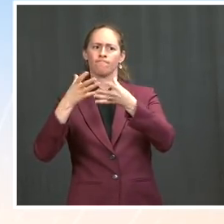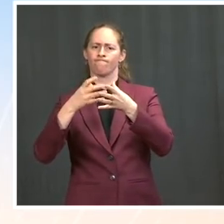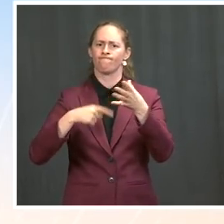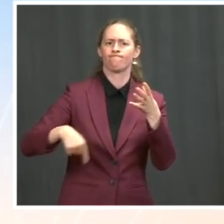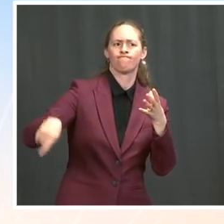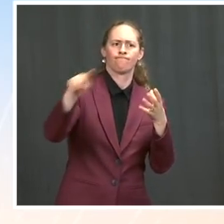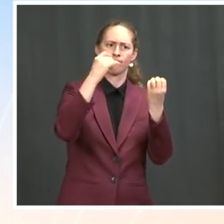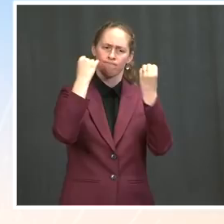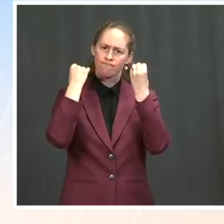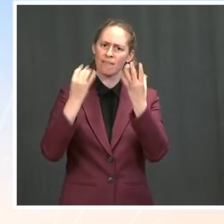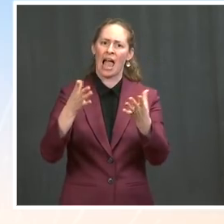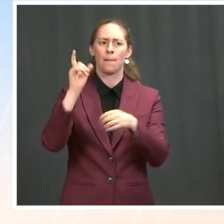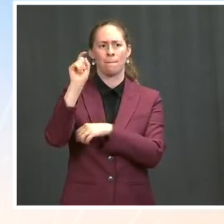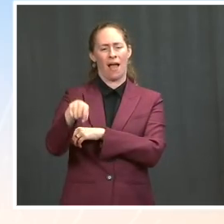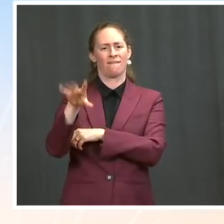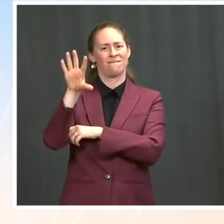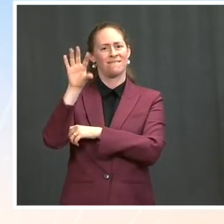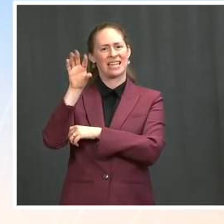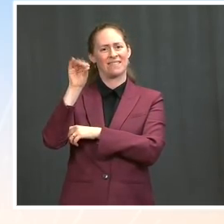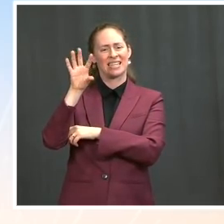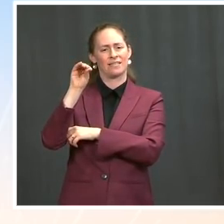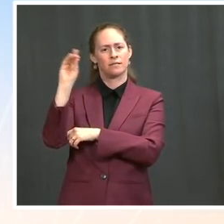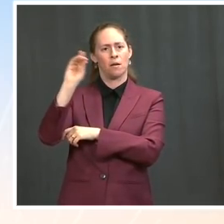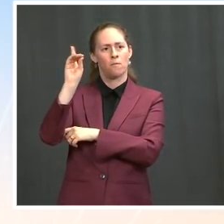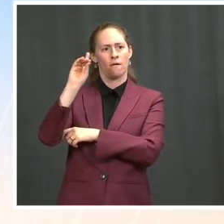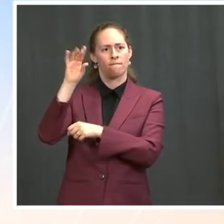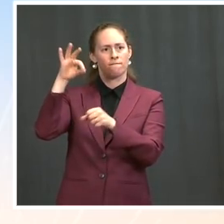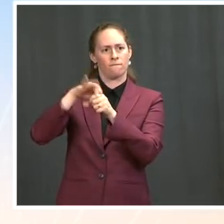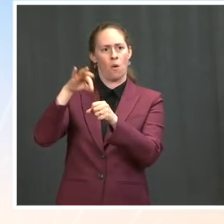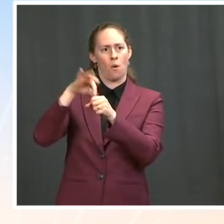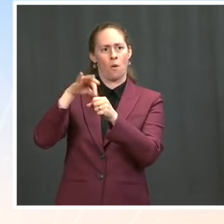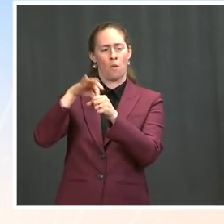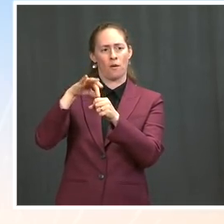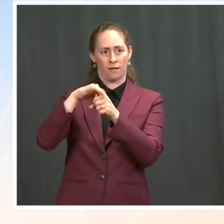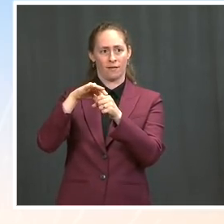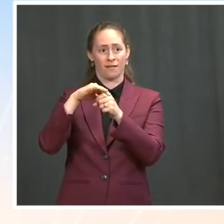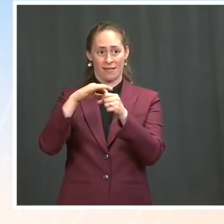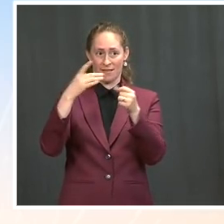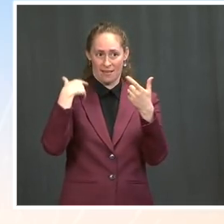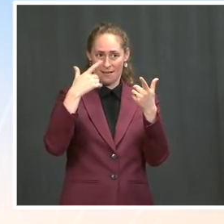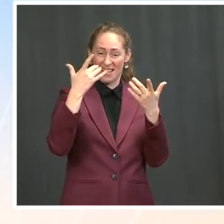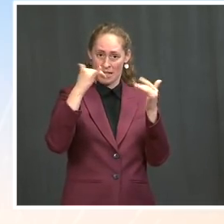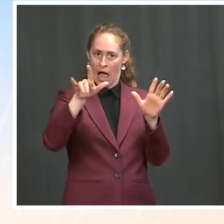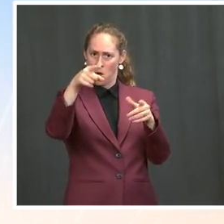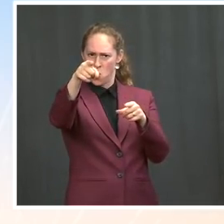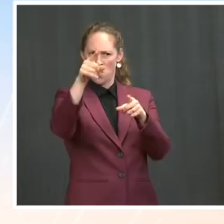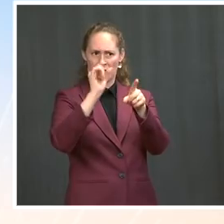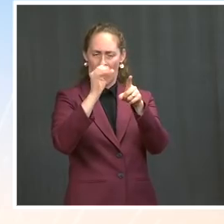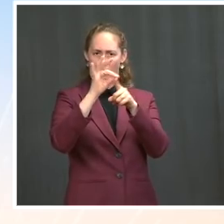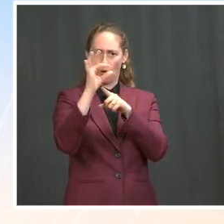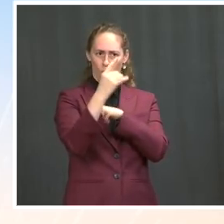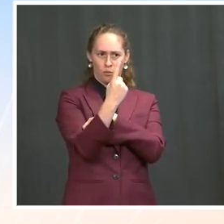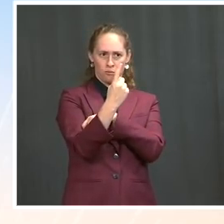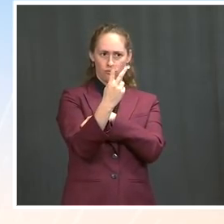I will allow you all to do your vote counting of where things stand there. I suspect it's not just one or two individuals